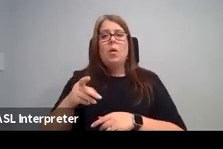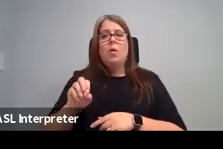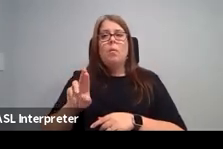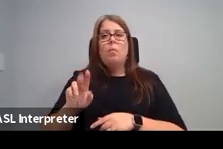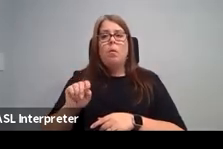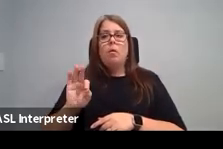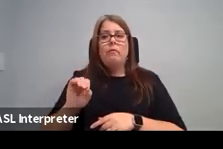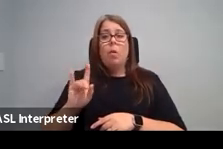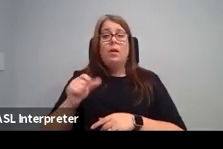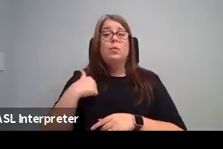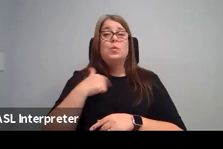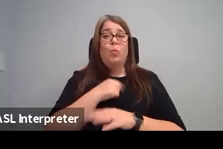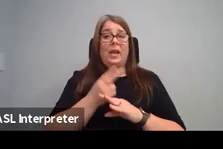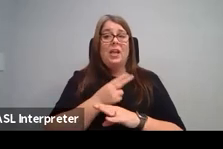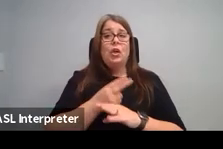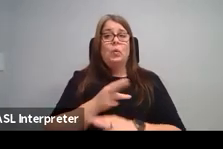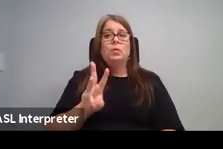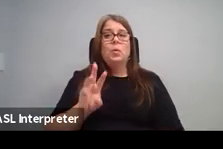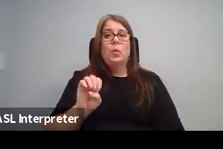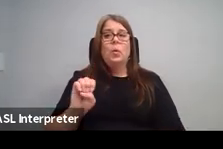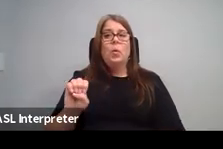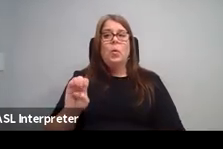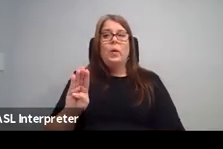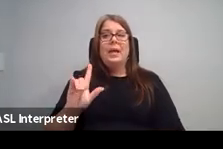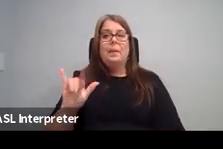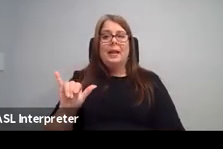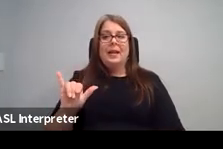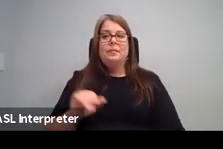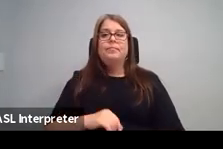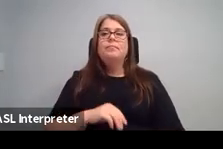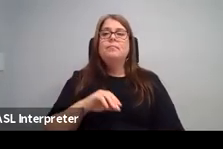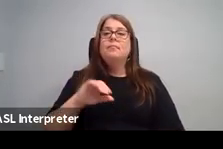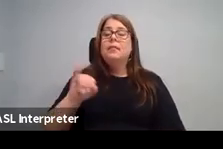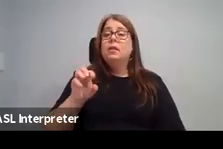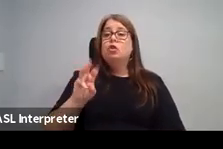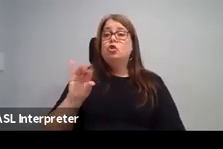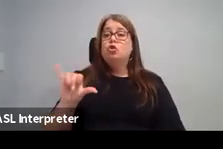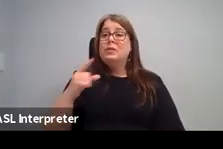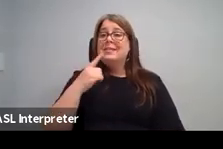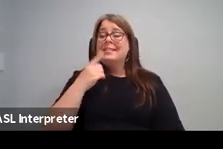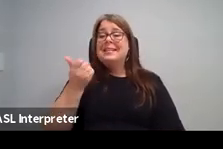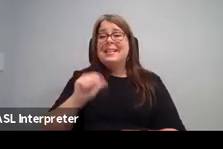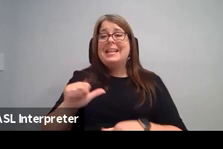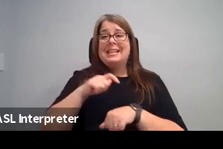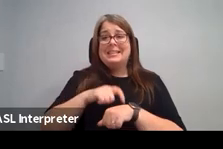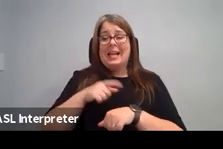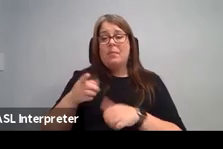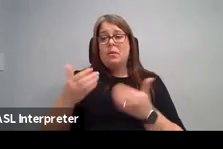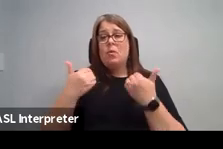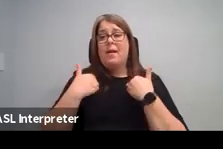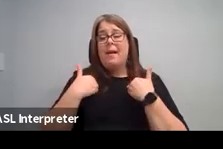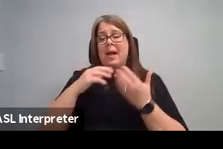Jewyl Alderson Clarke, SDCOE: Yeah, the only thing to consider is privacy. So anytime you're having students create public facing portfolios like Weebly is just a website development tool.